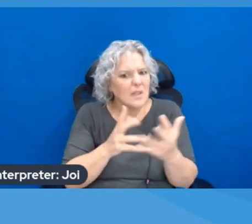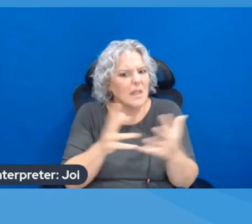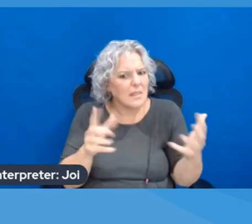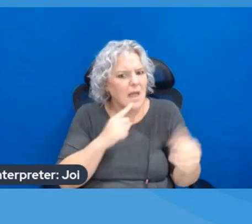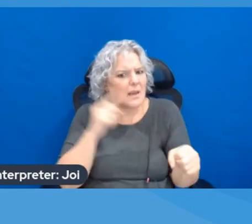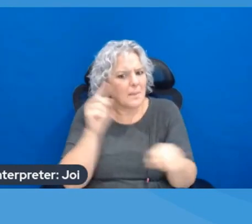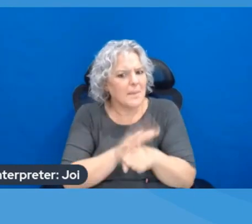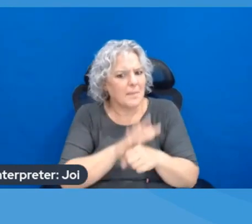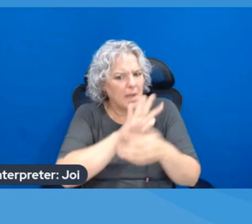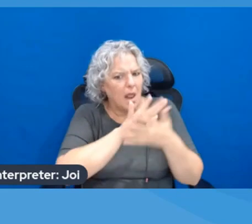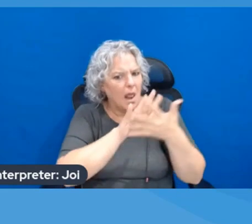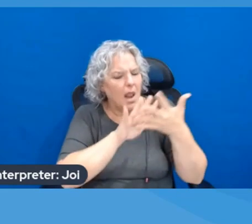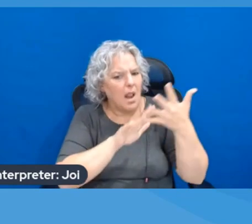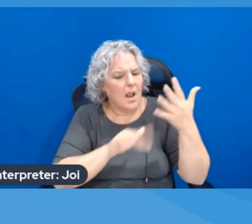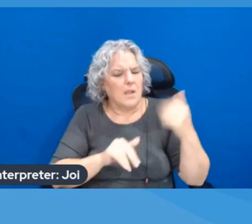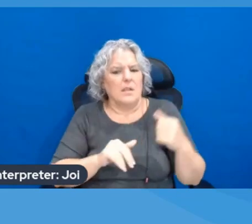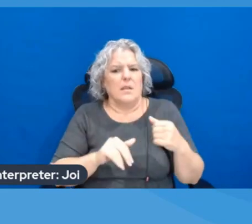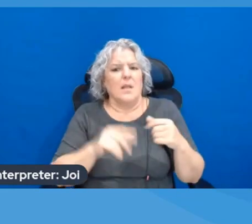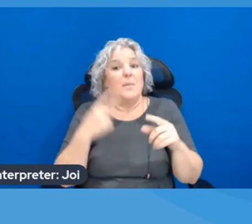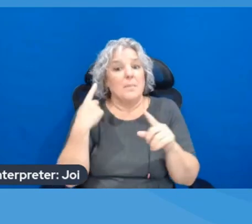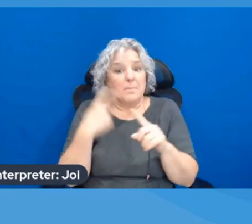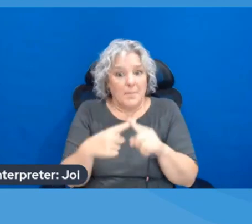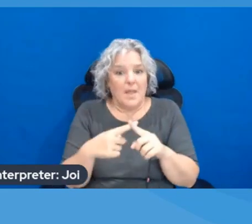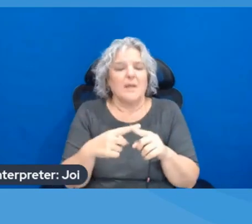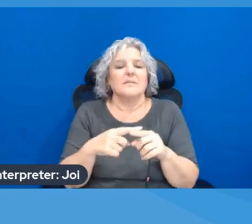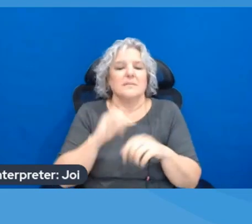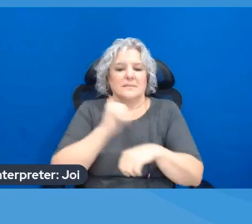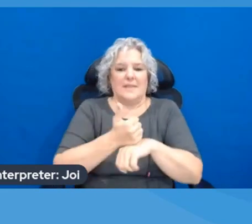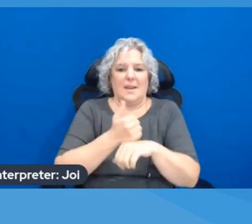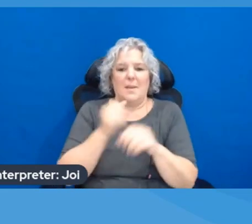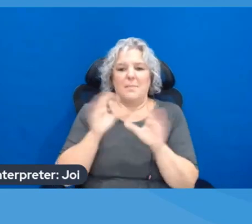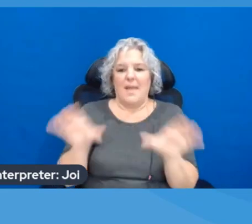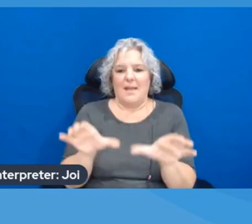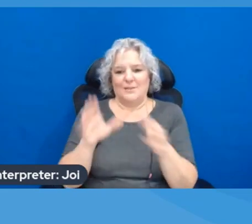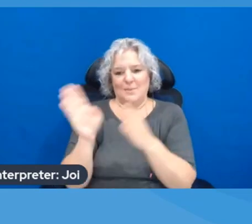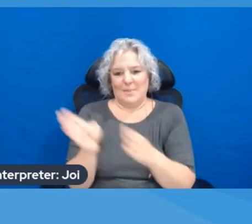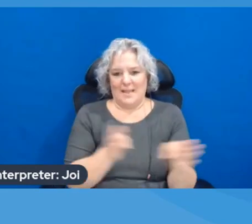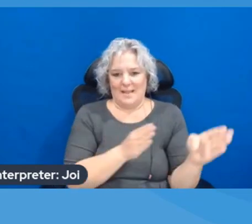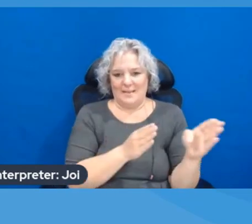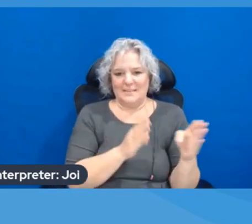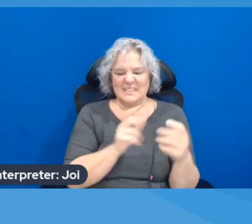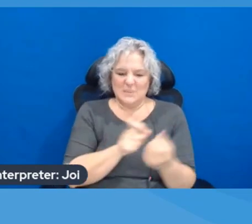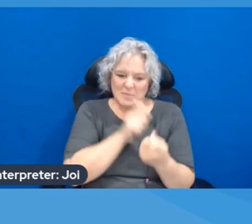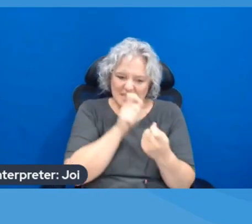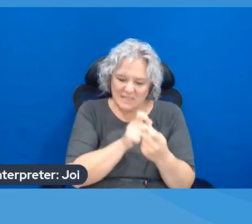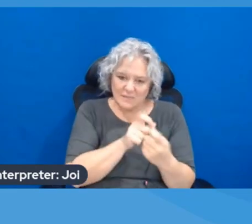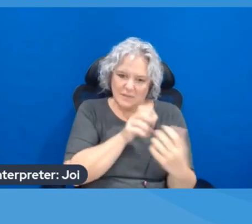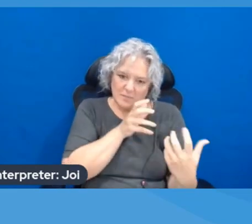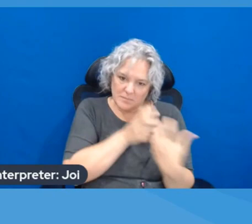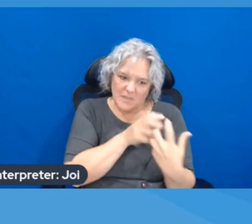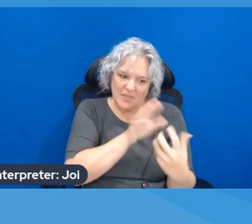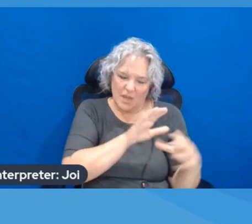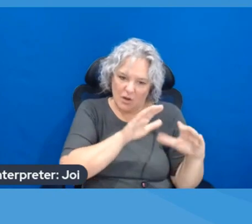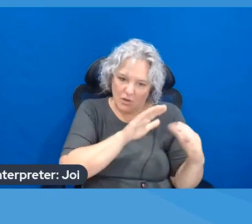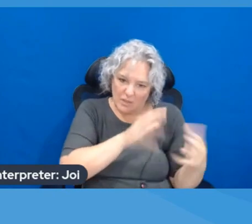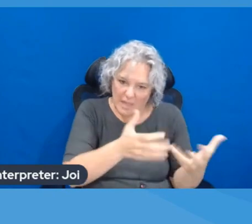have developed action plans that are very specific to their classrooms and communities and the families with whom they partner.